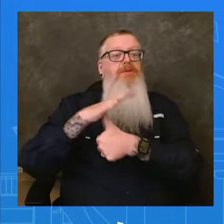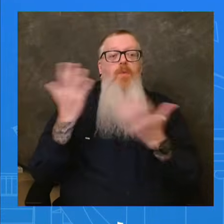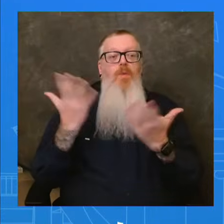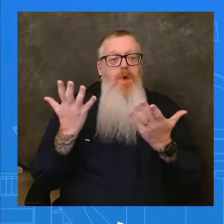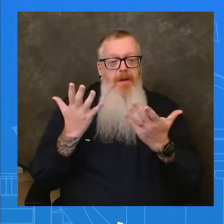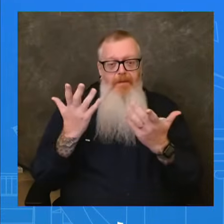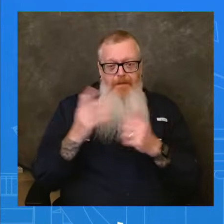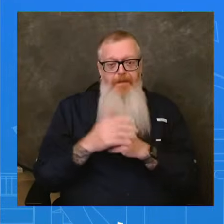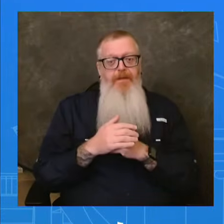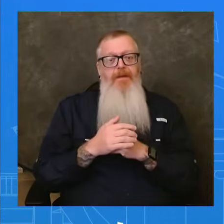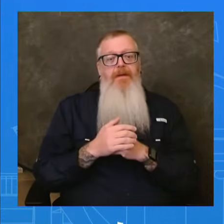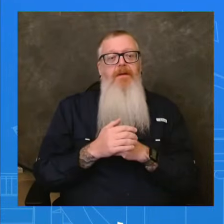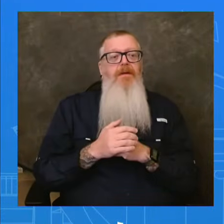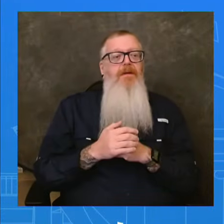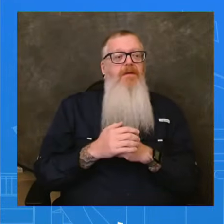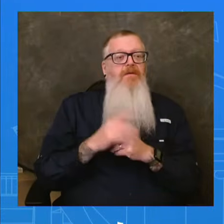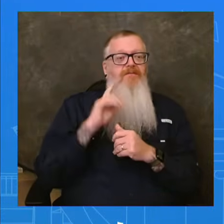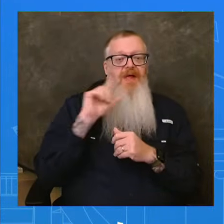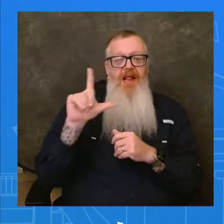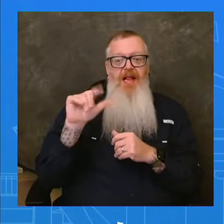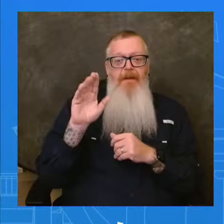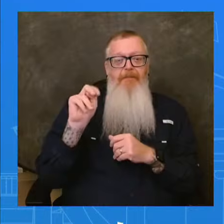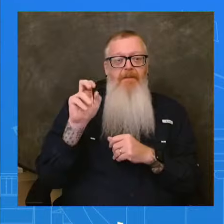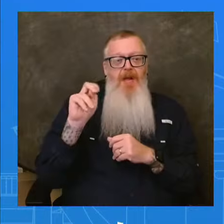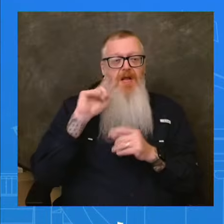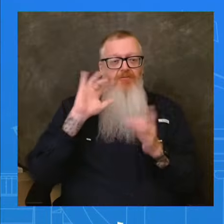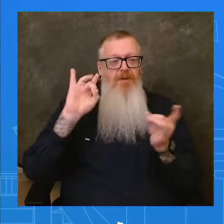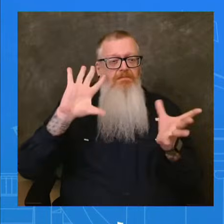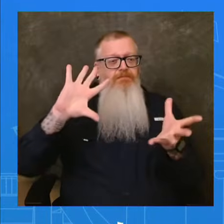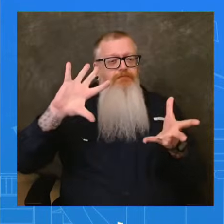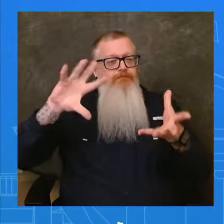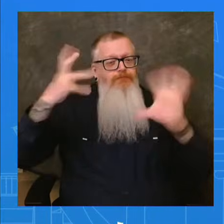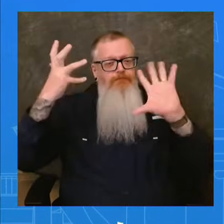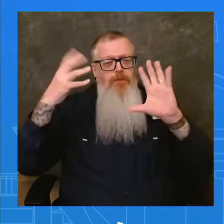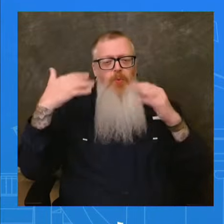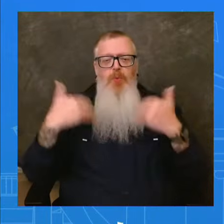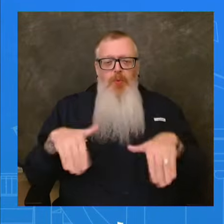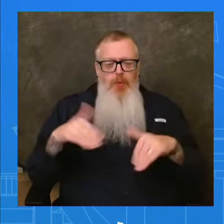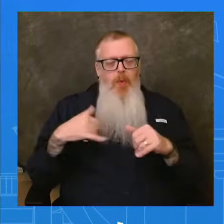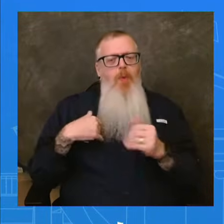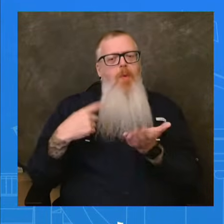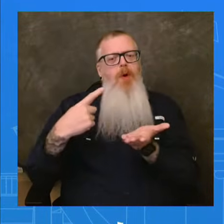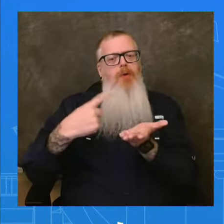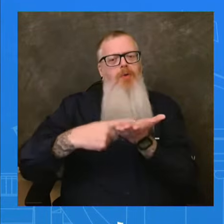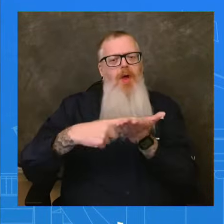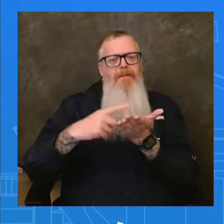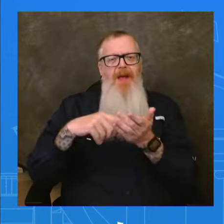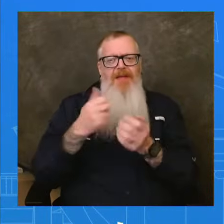I want to take a moment to talk about the numerous steps the Biden-Harris administration is taking to support Americans